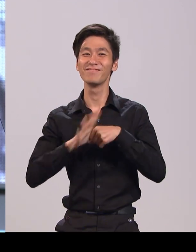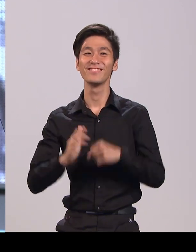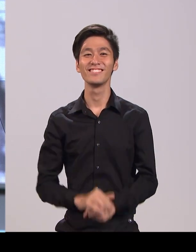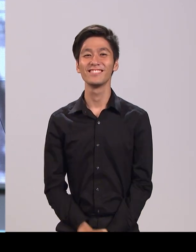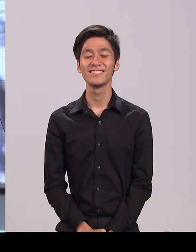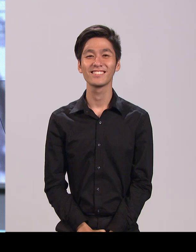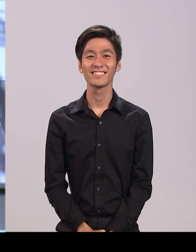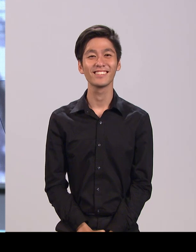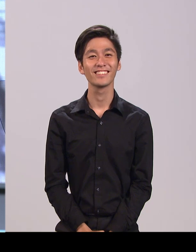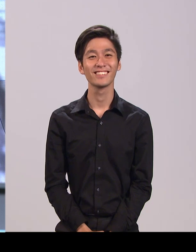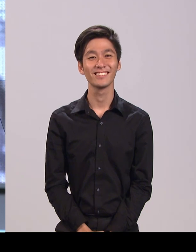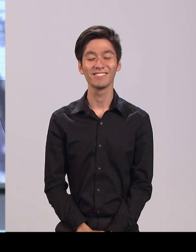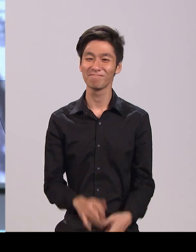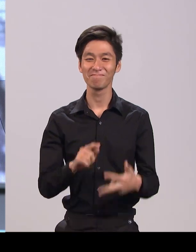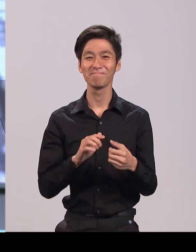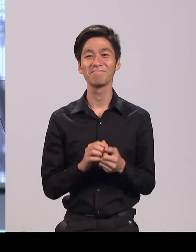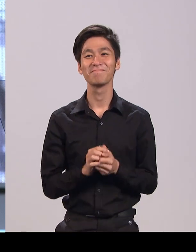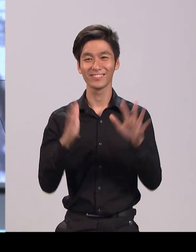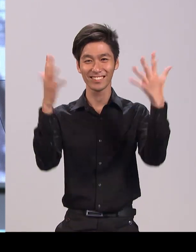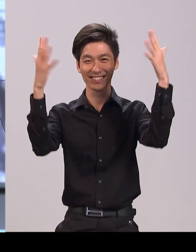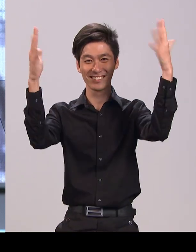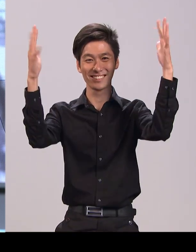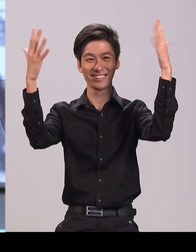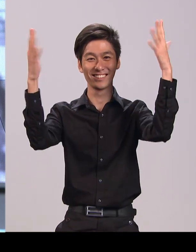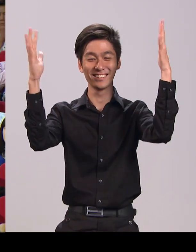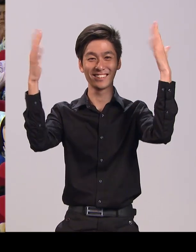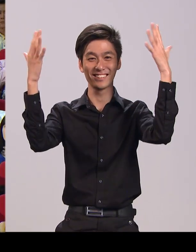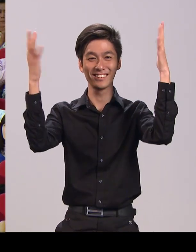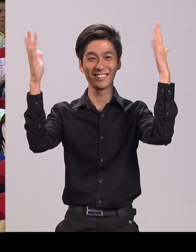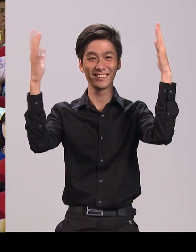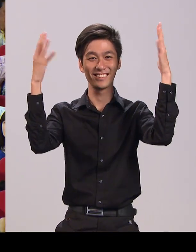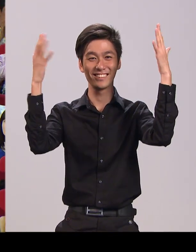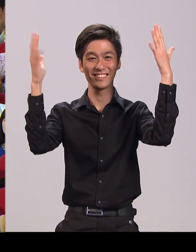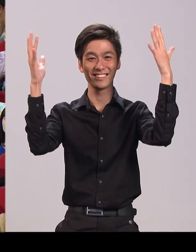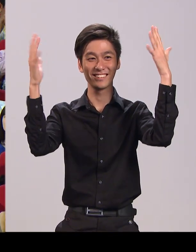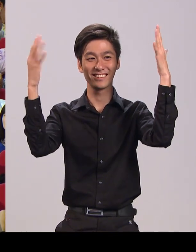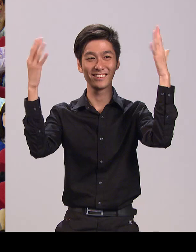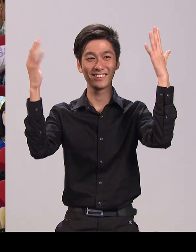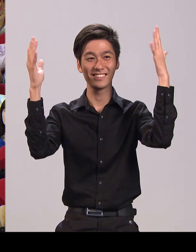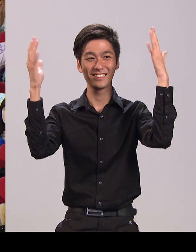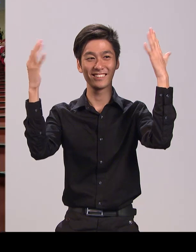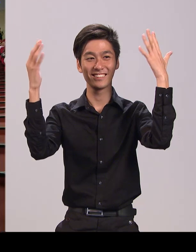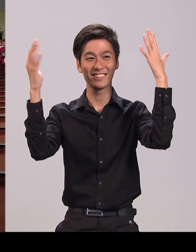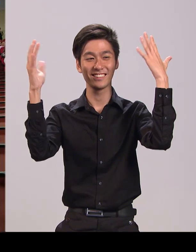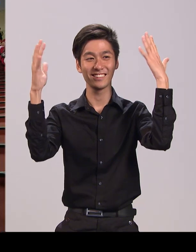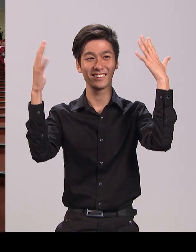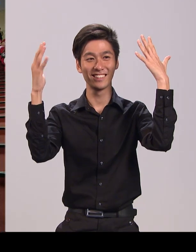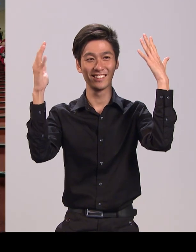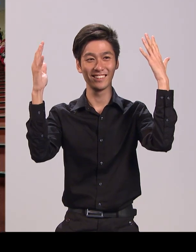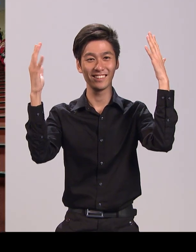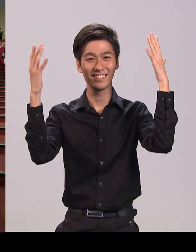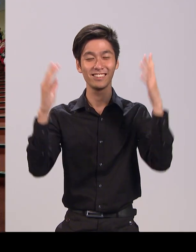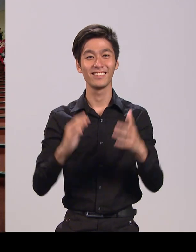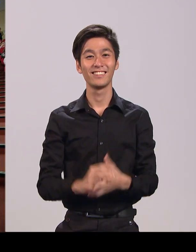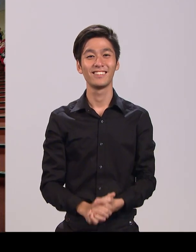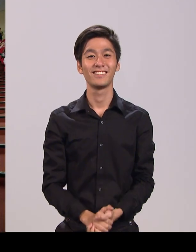Because then,